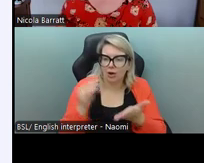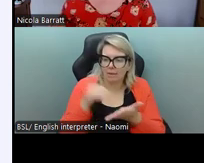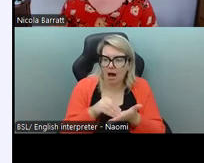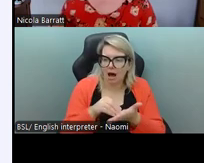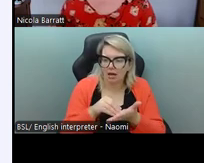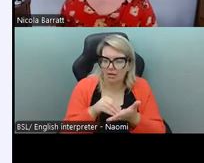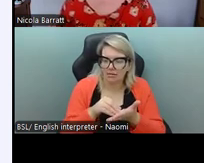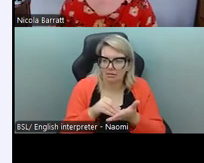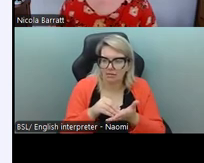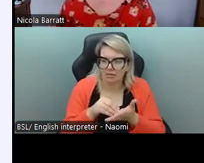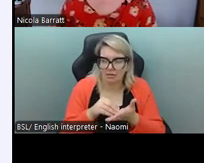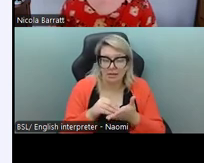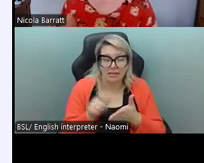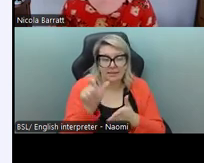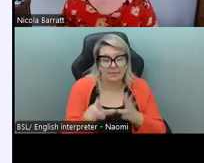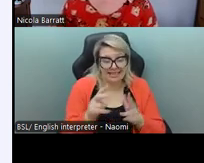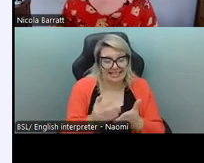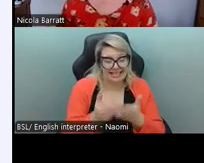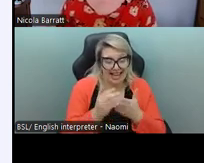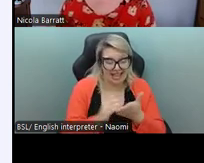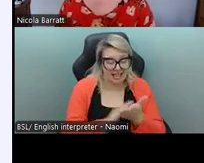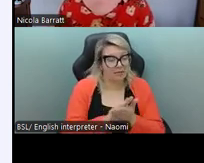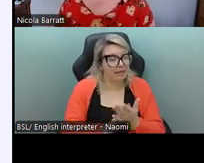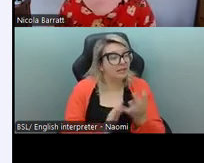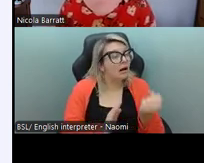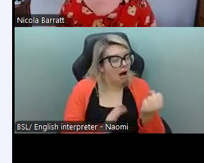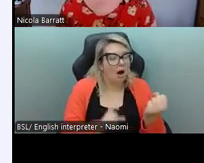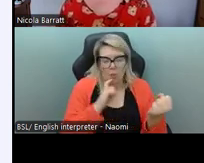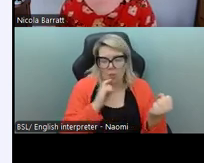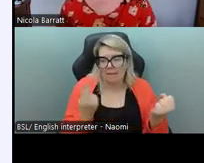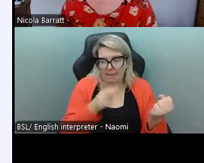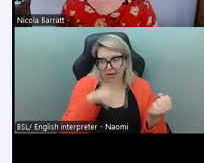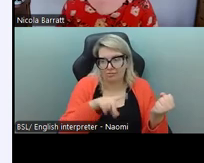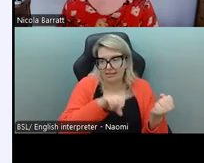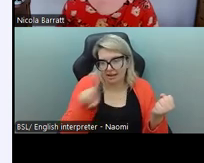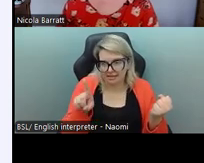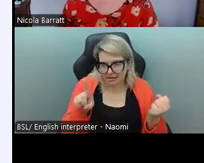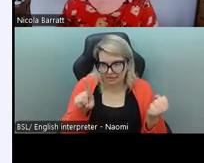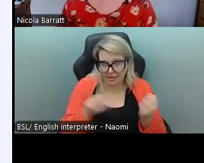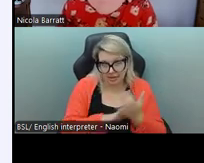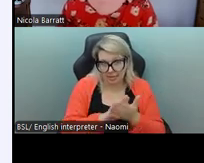When someone saves your post, they're making a decision to come back to it later, so it shows that the post has value.